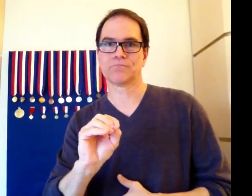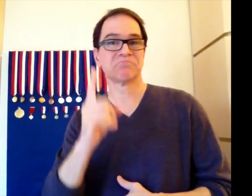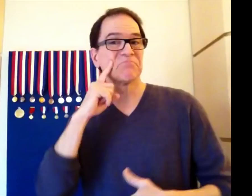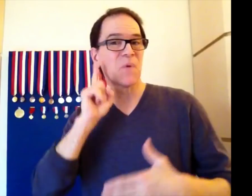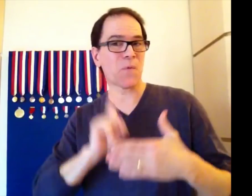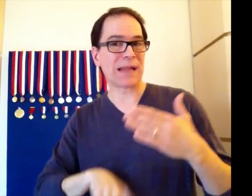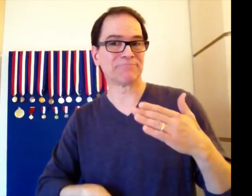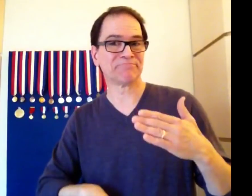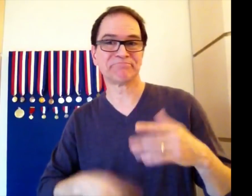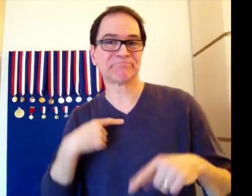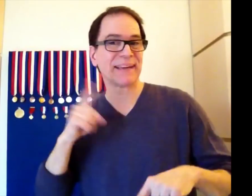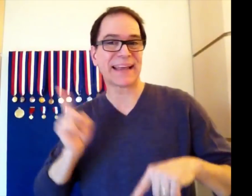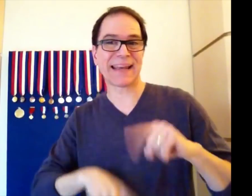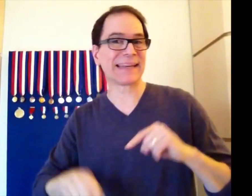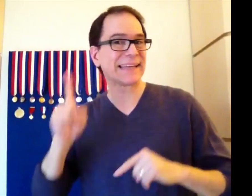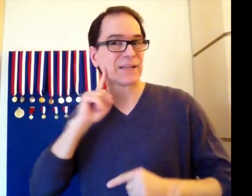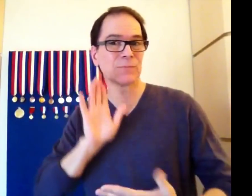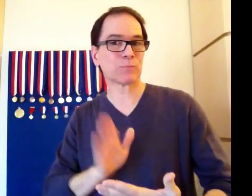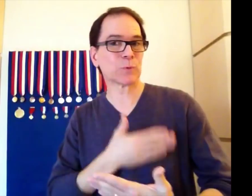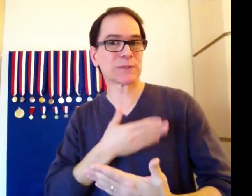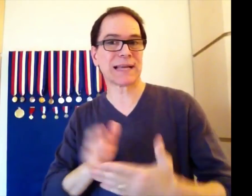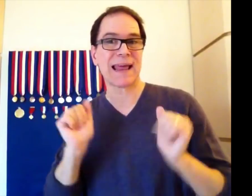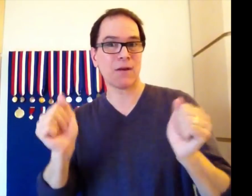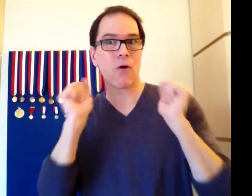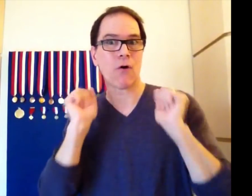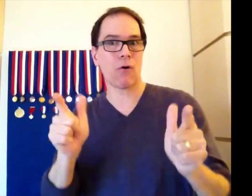I can't hear the music at all,